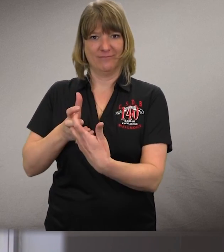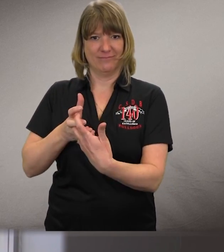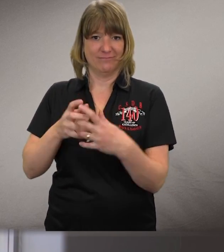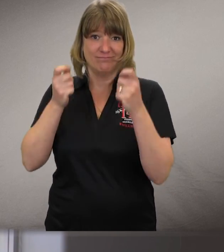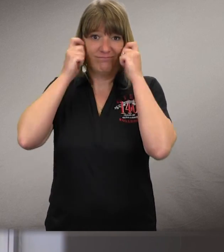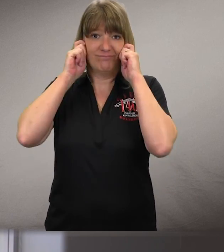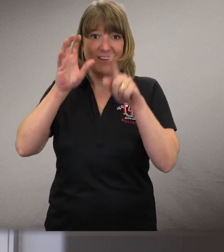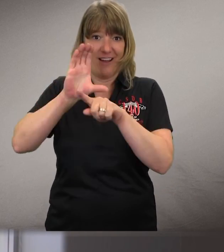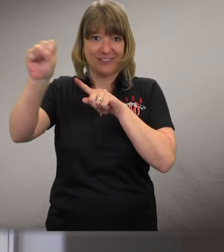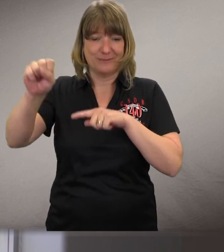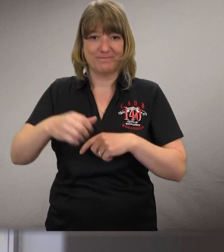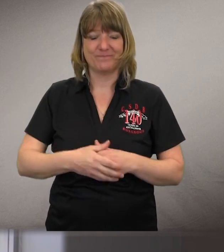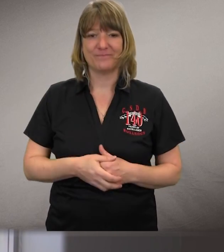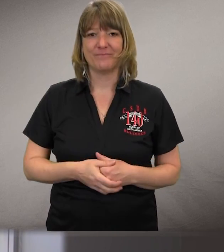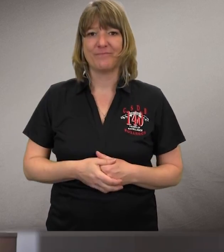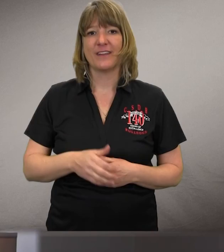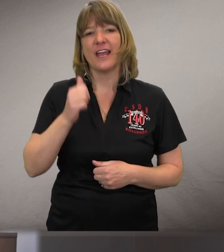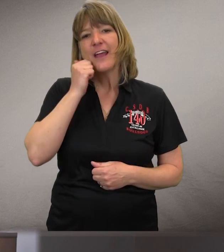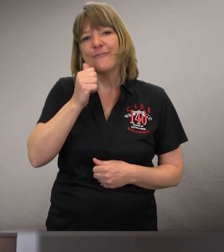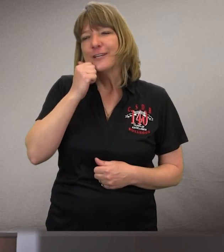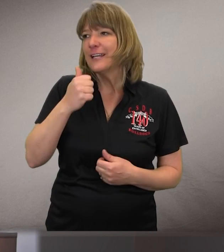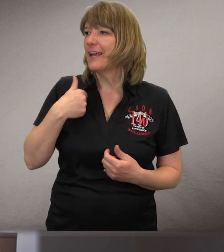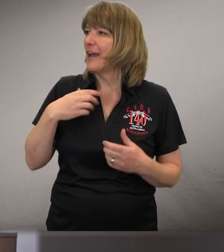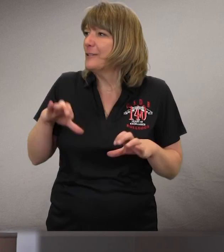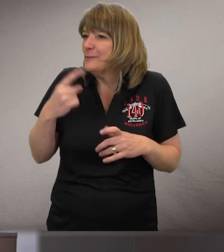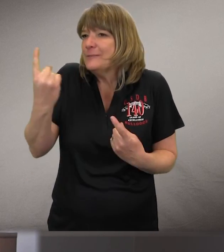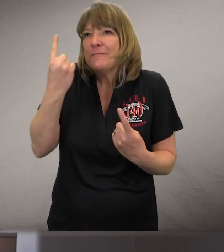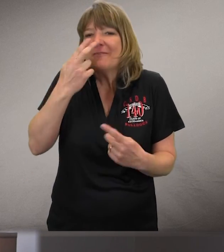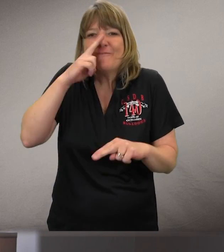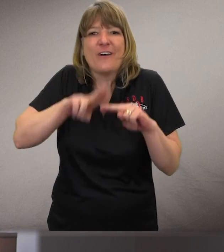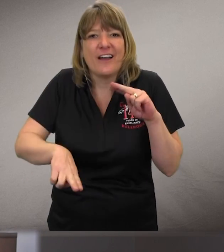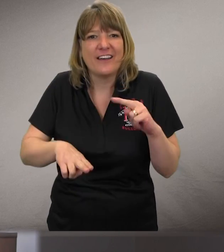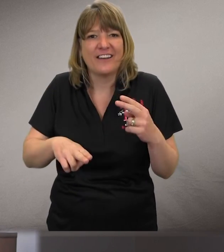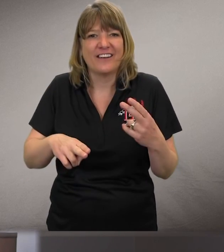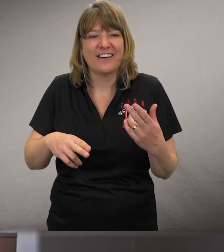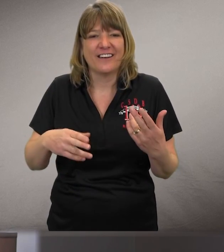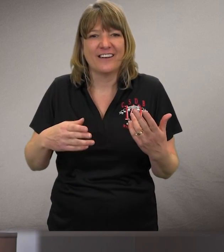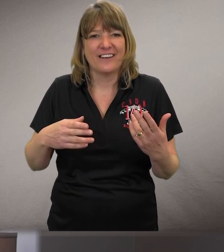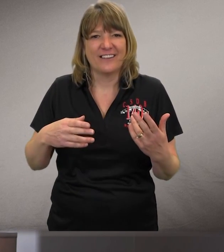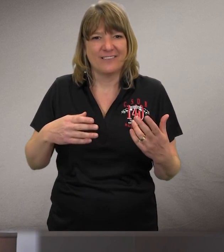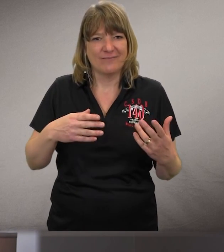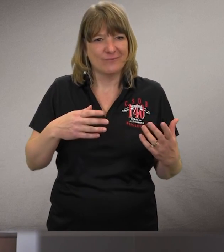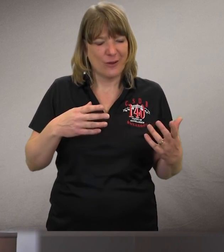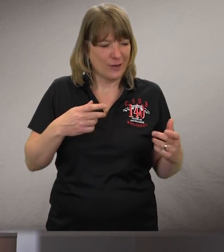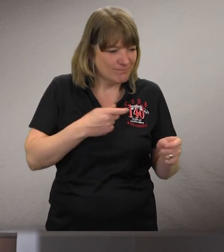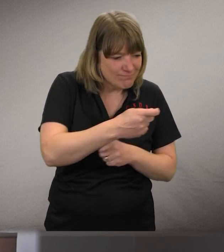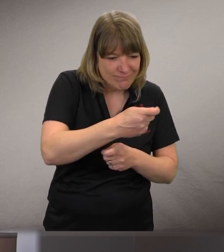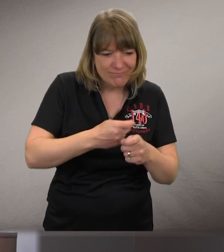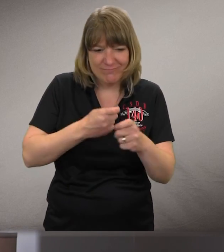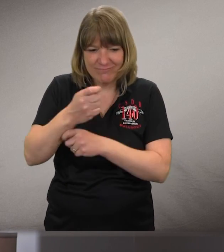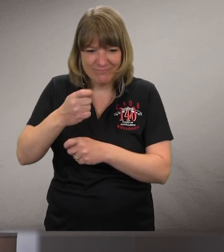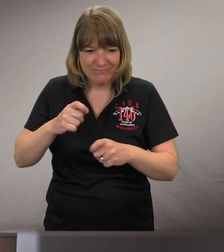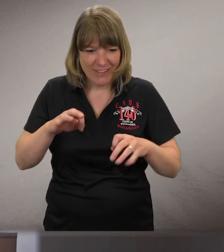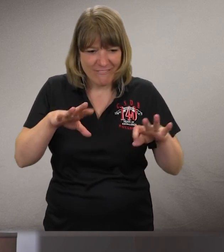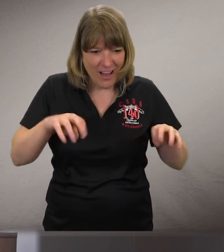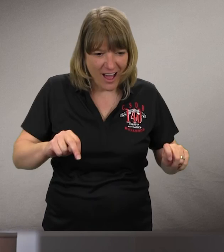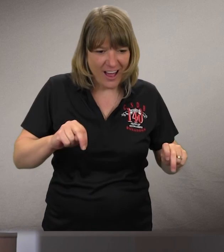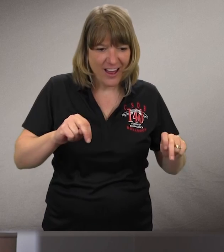and it sounds awesome to me. Everyday I try to do something fun or have fun with people.